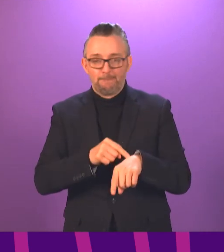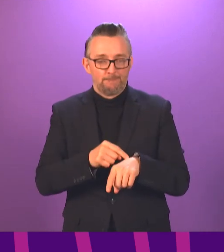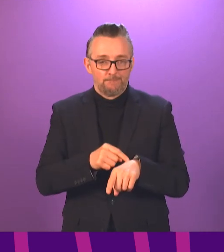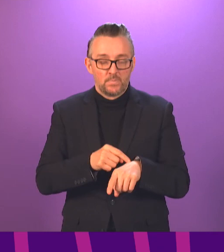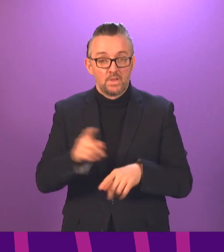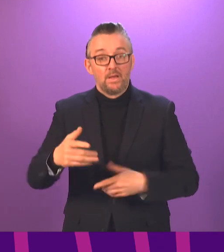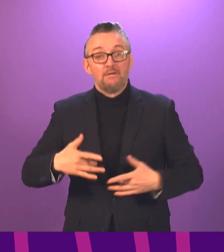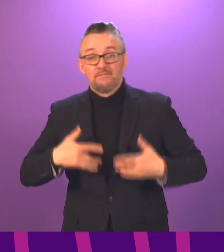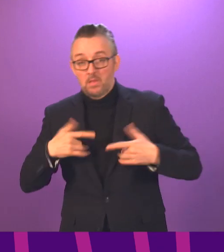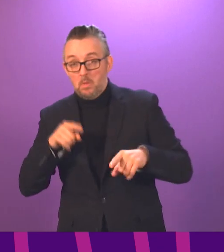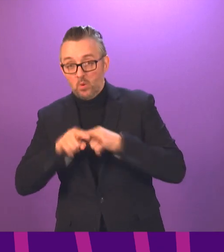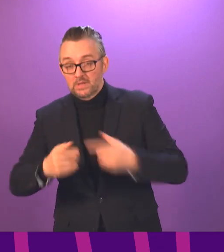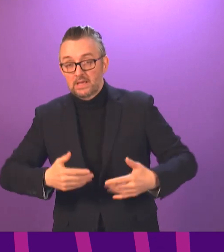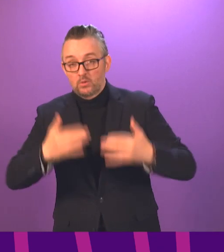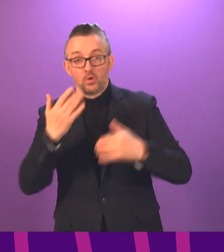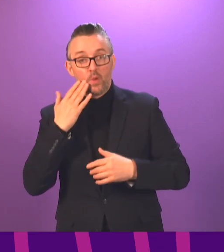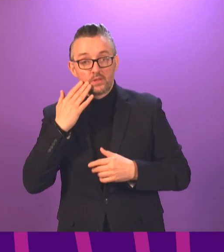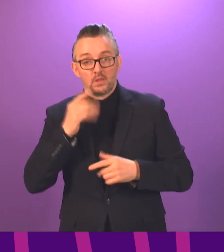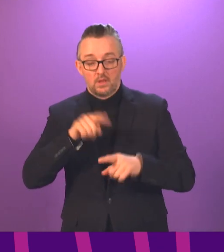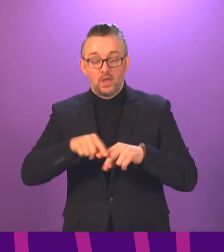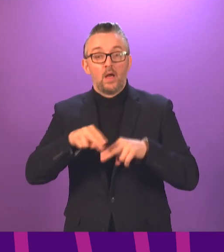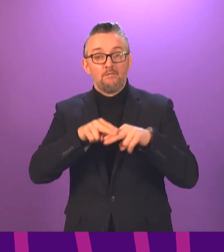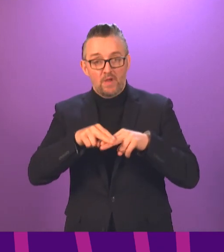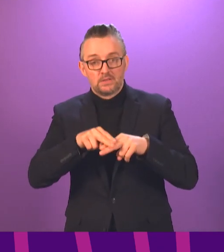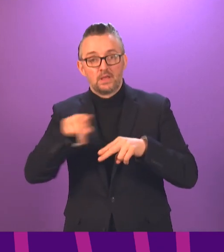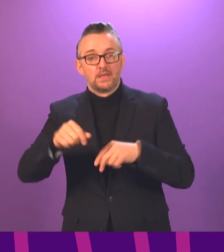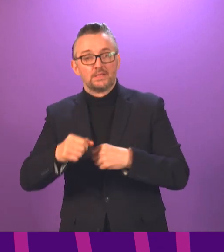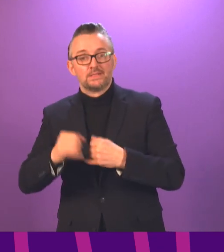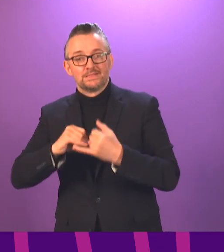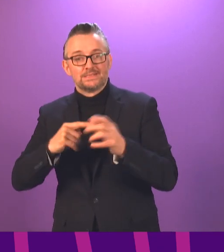that most counting will occur over the Friday and Saturday following polling day.